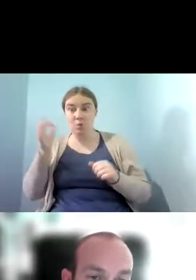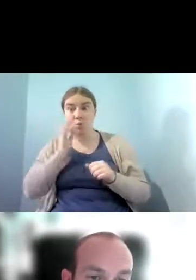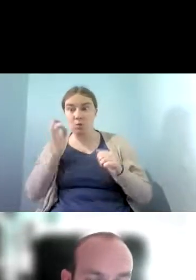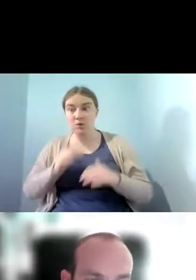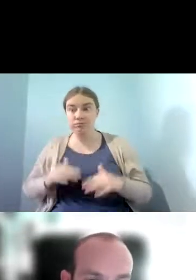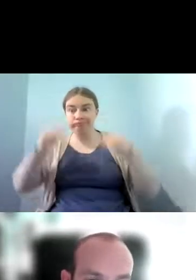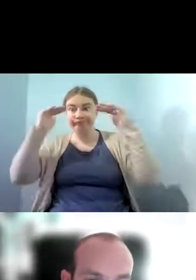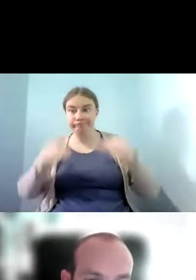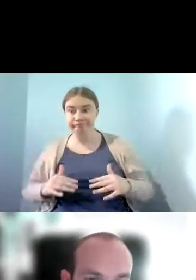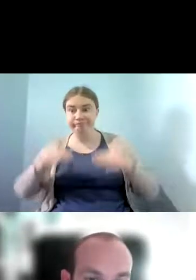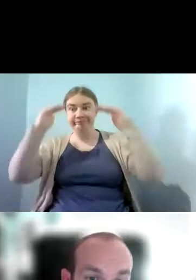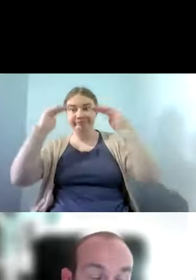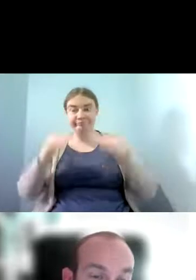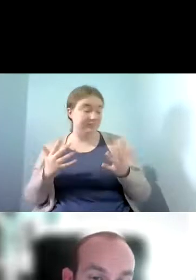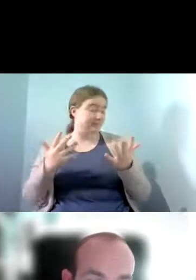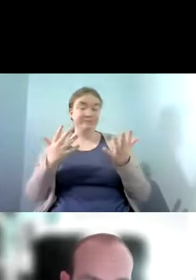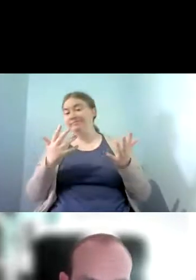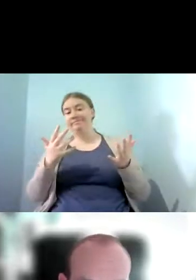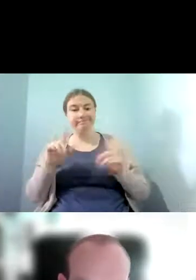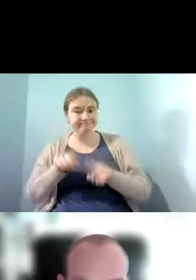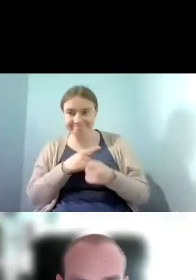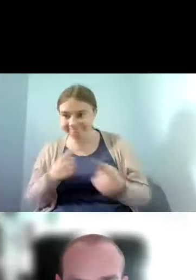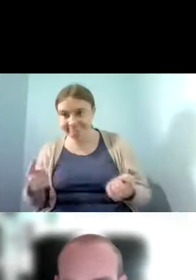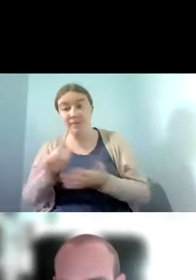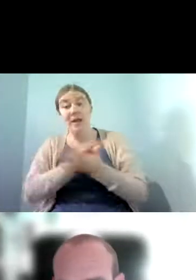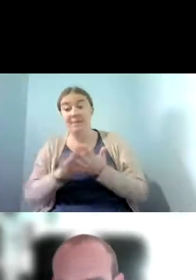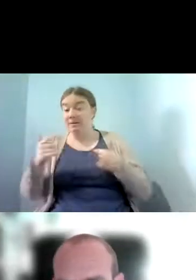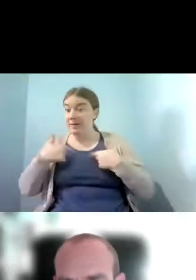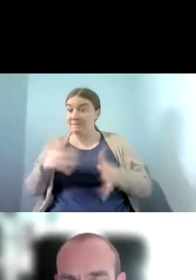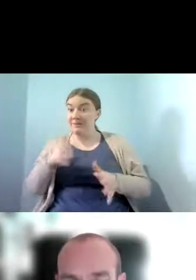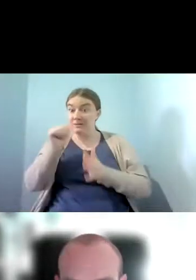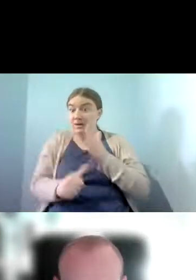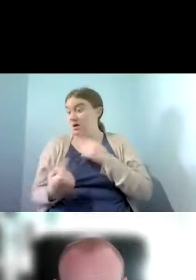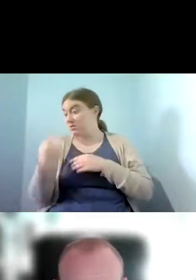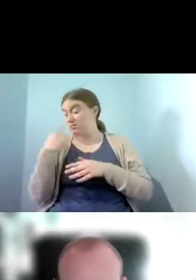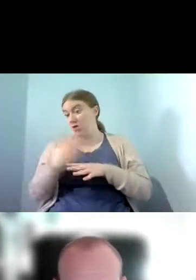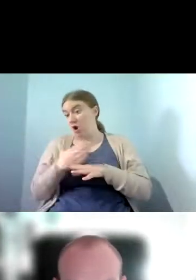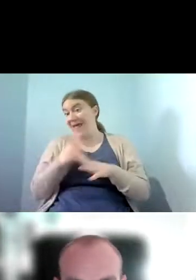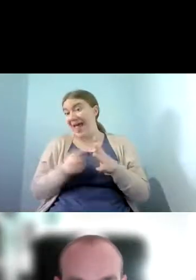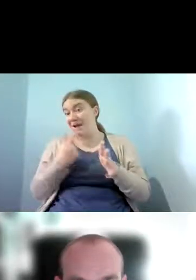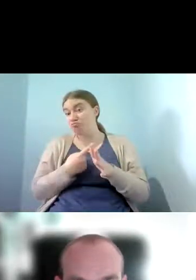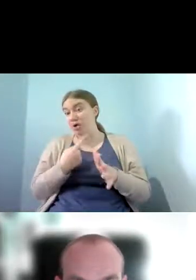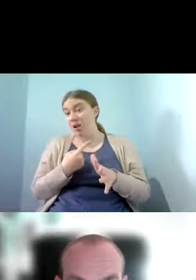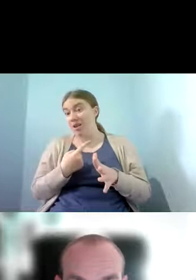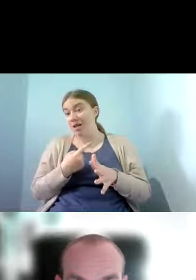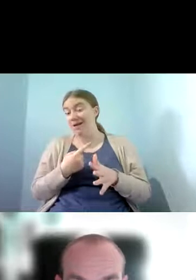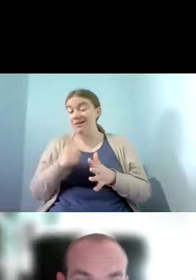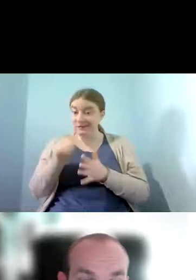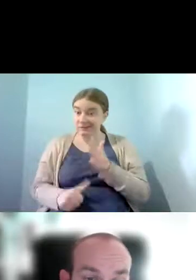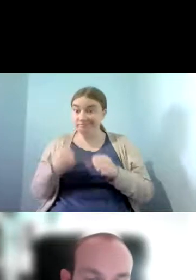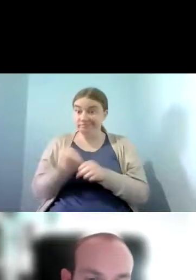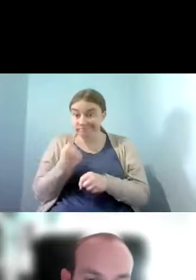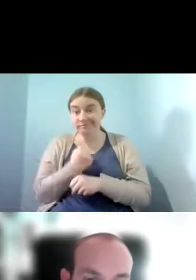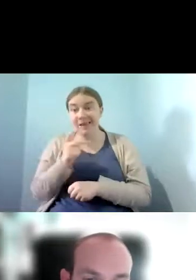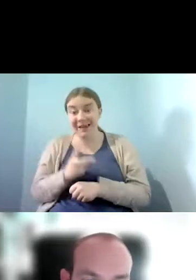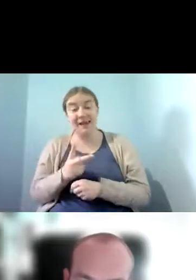water levels in the river so we started back in early april um so we're now constructing uh